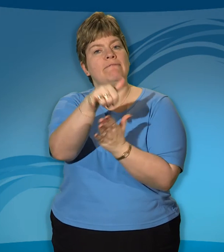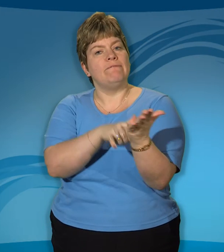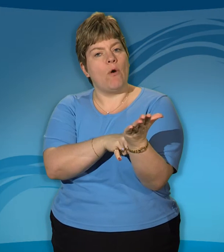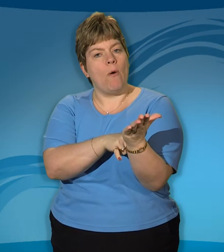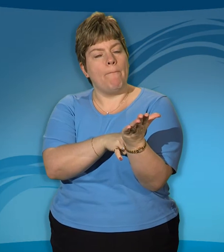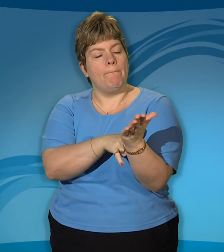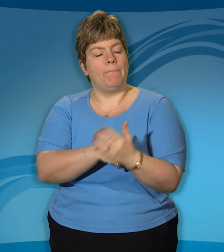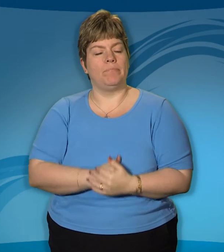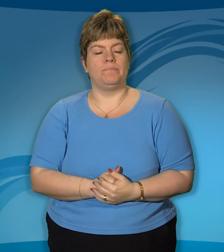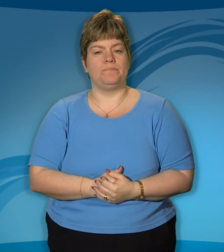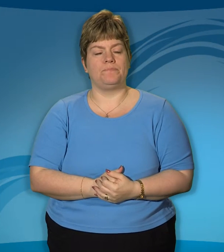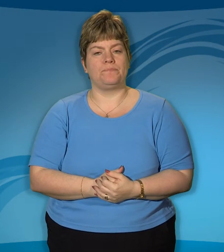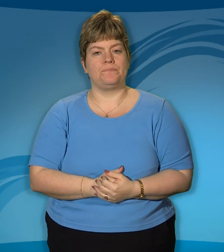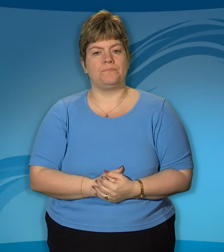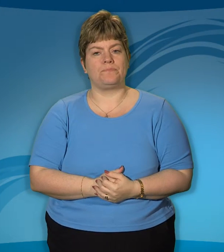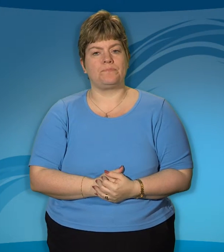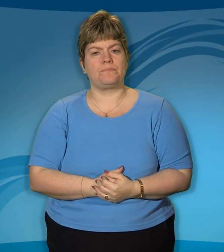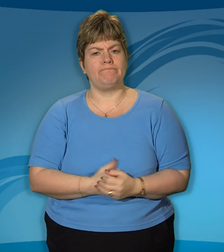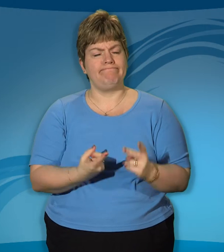(if you already haven't signed one).